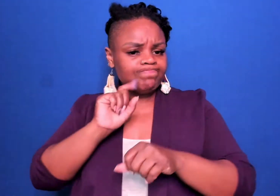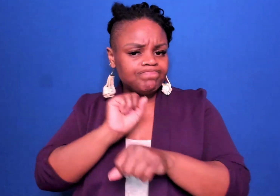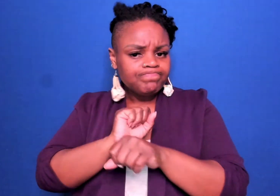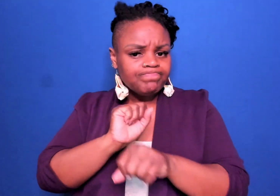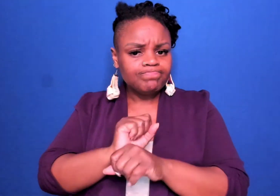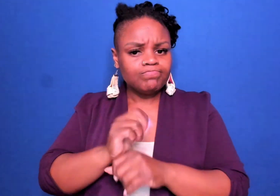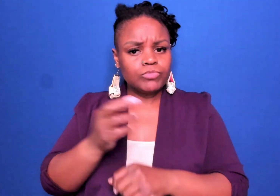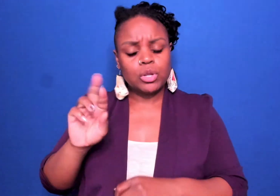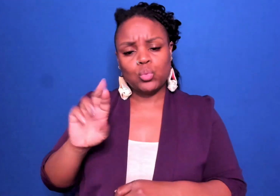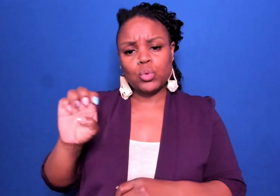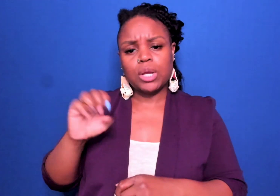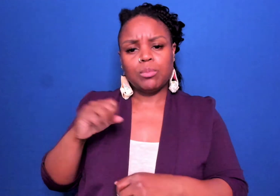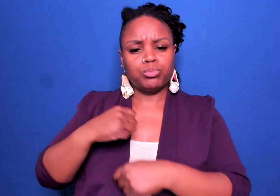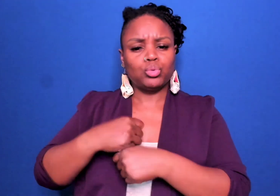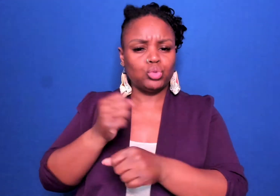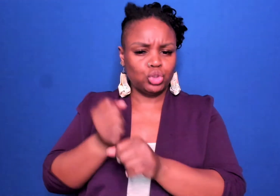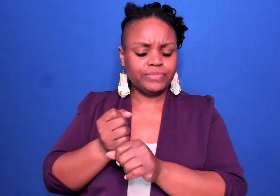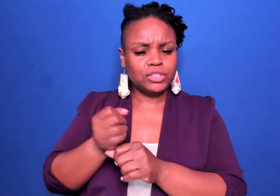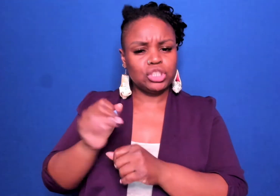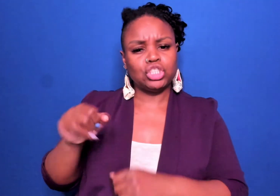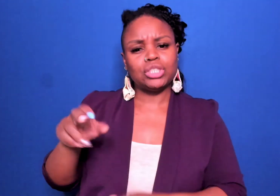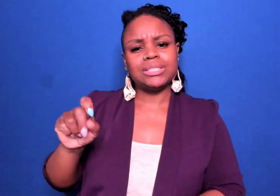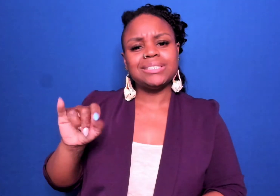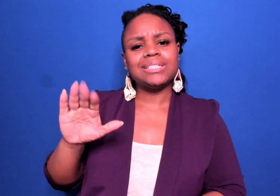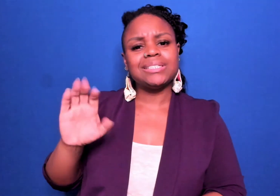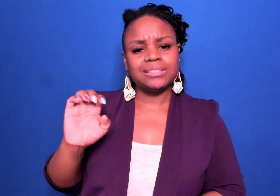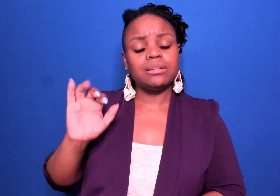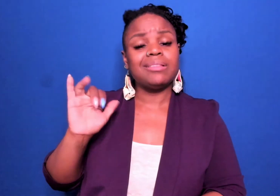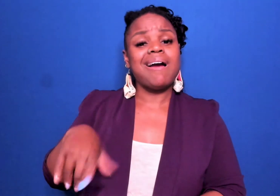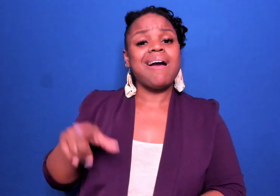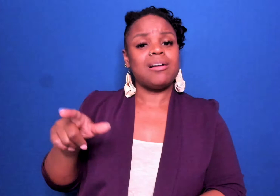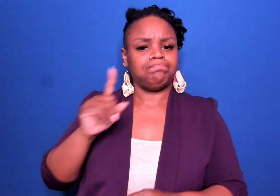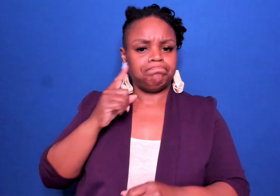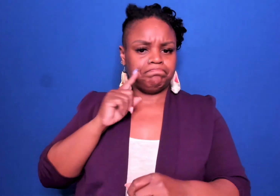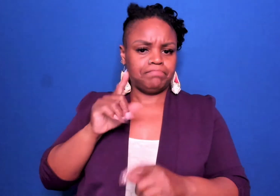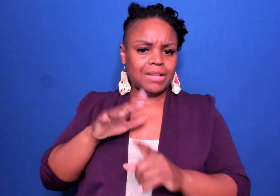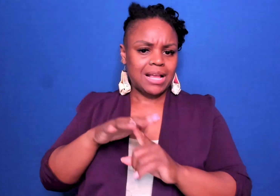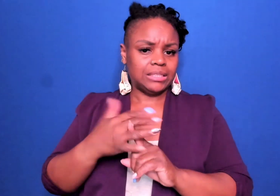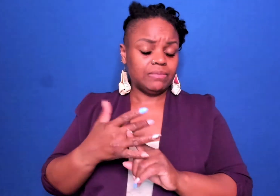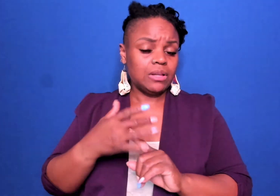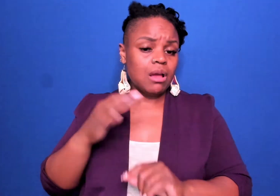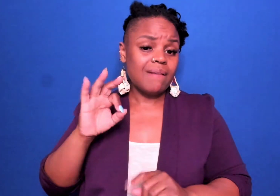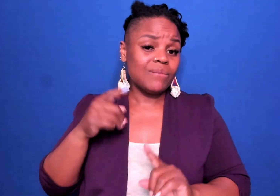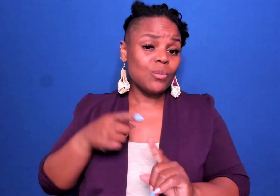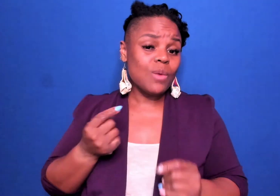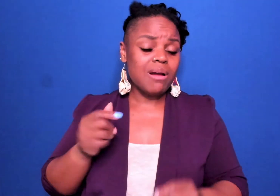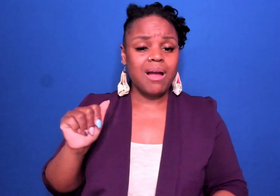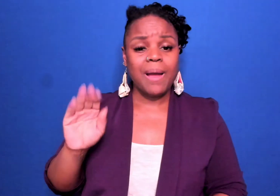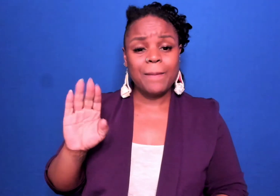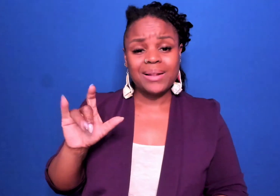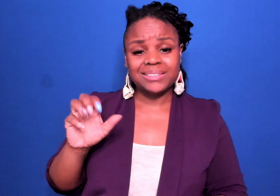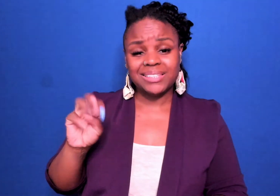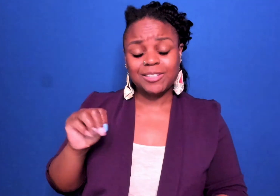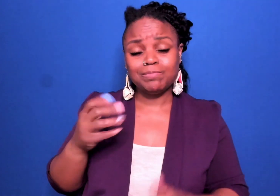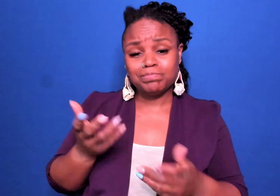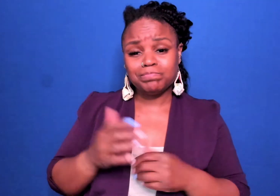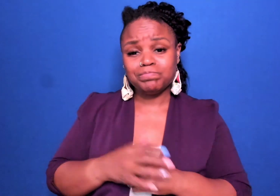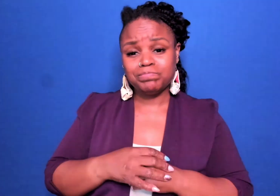the complexities of reproductive justice in the context of ableism.